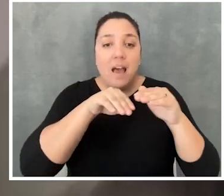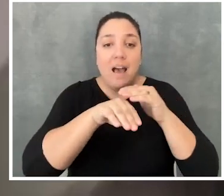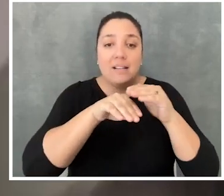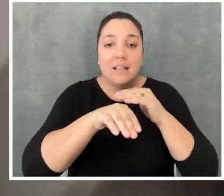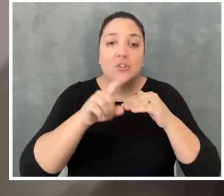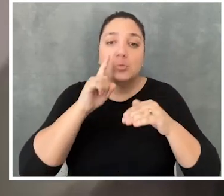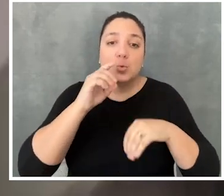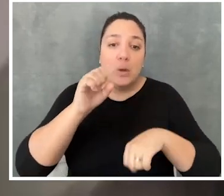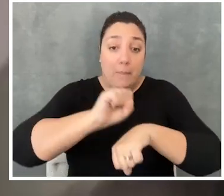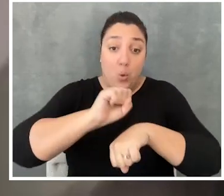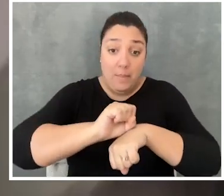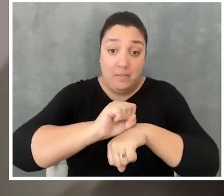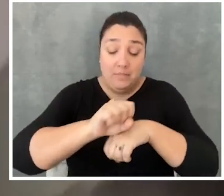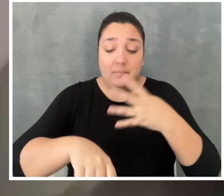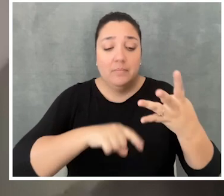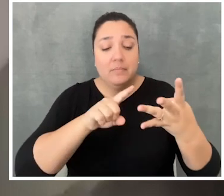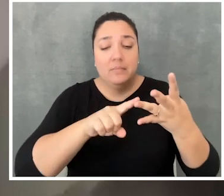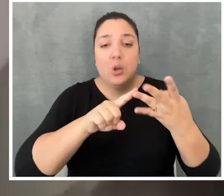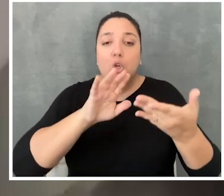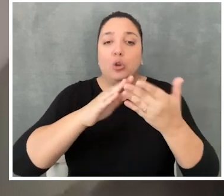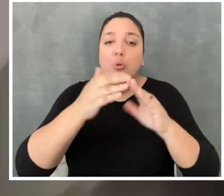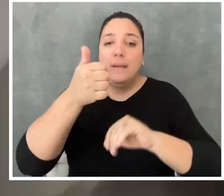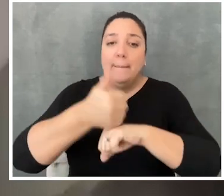access to home and community-based services. And then lastly,